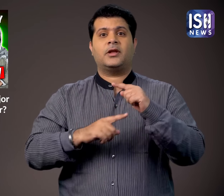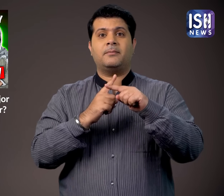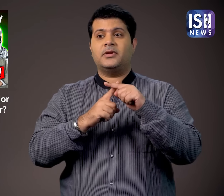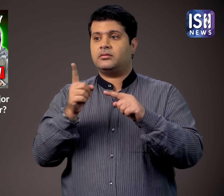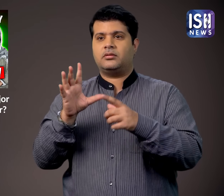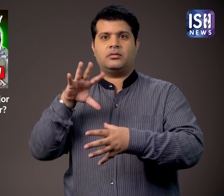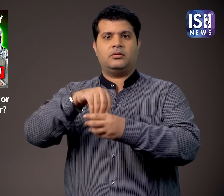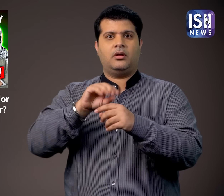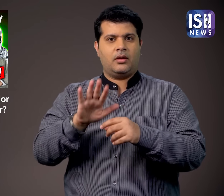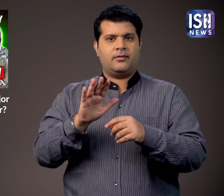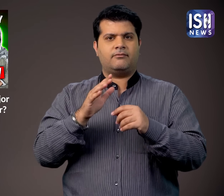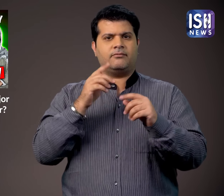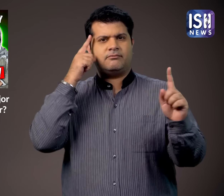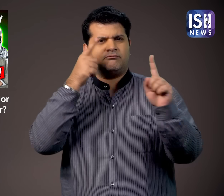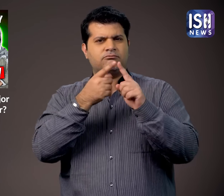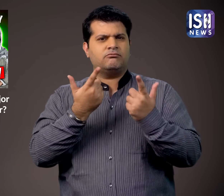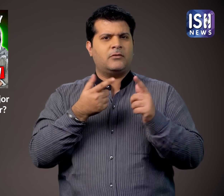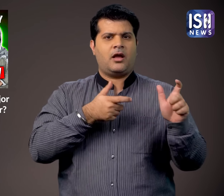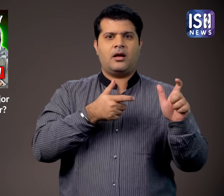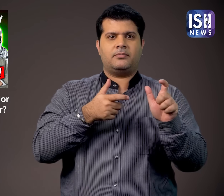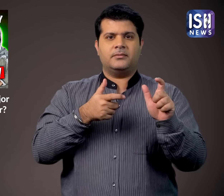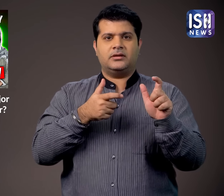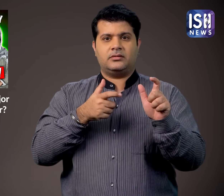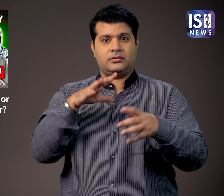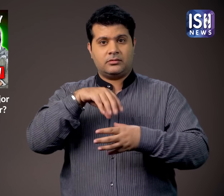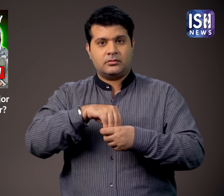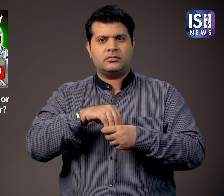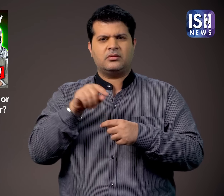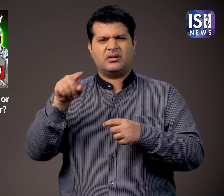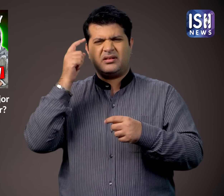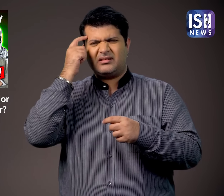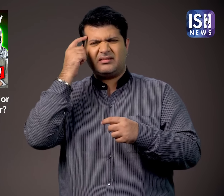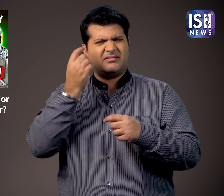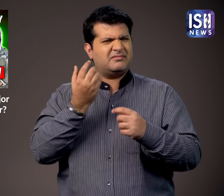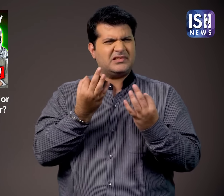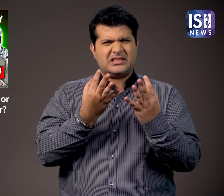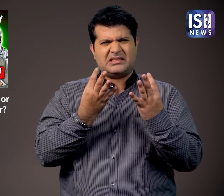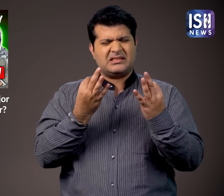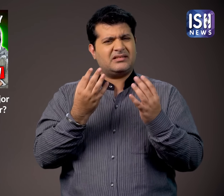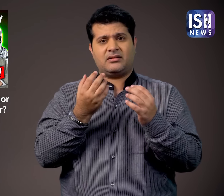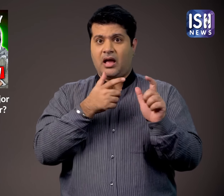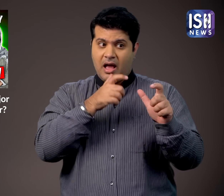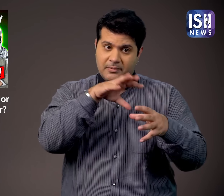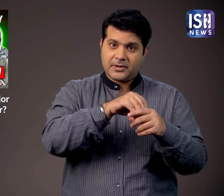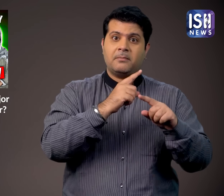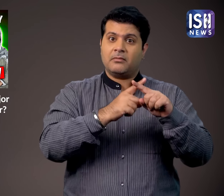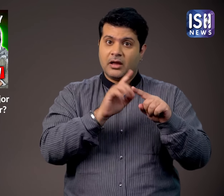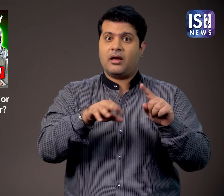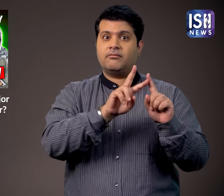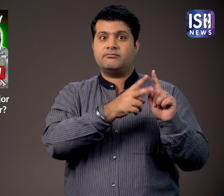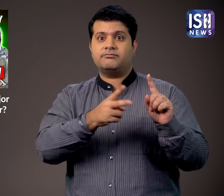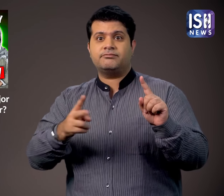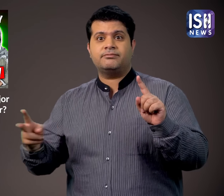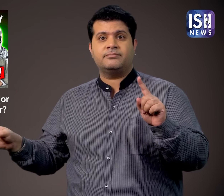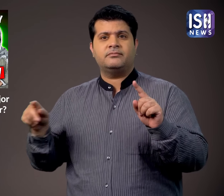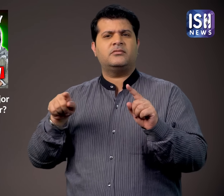Mohit was deeply passionate about joining the Indian Armed Forces and was multi-talented.